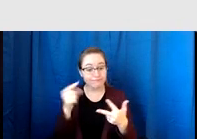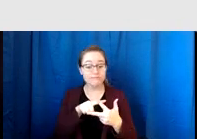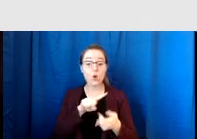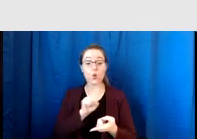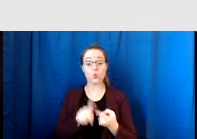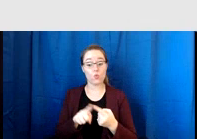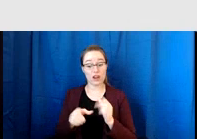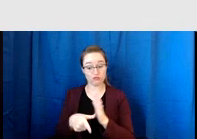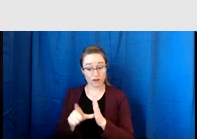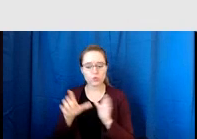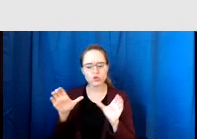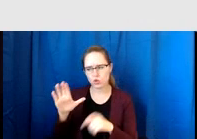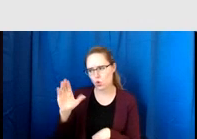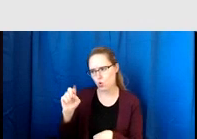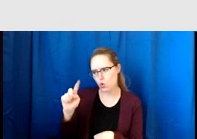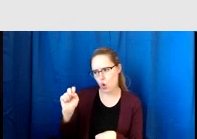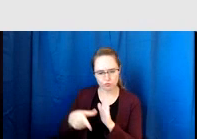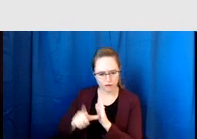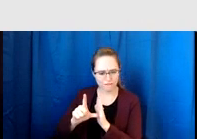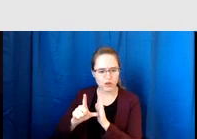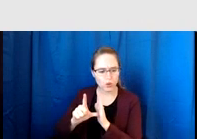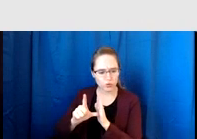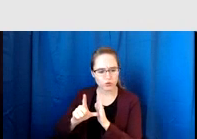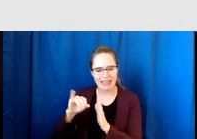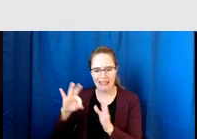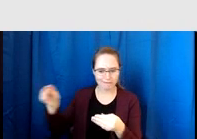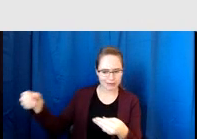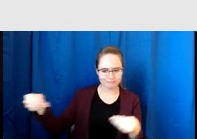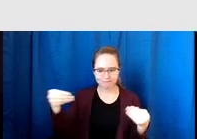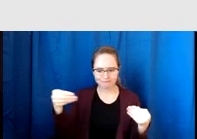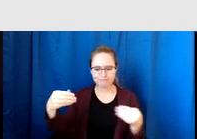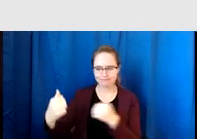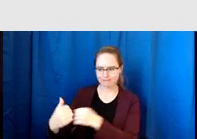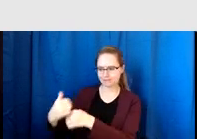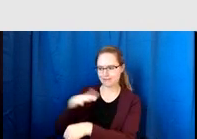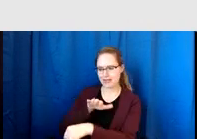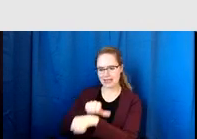we do code reviews for code that we submit for approval.